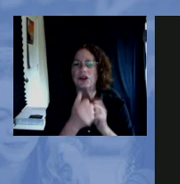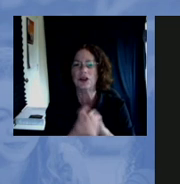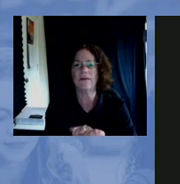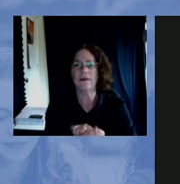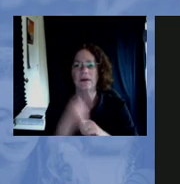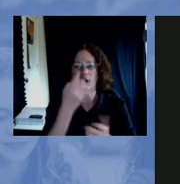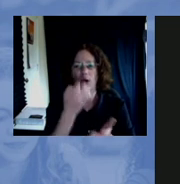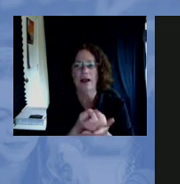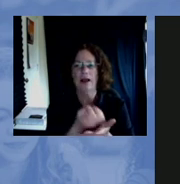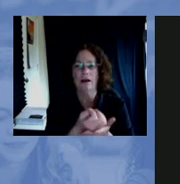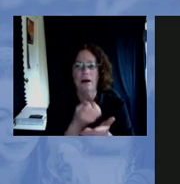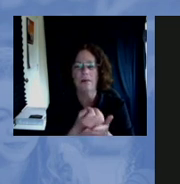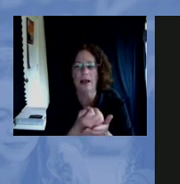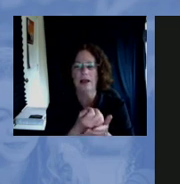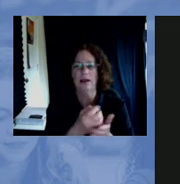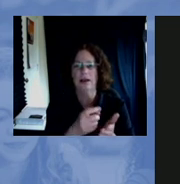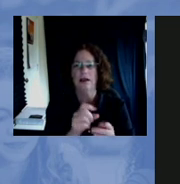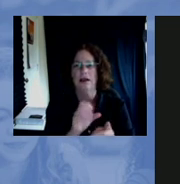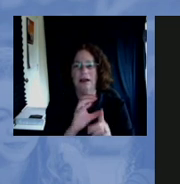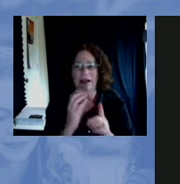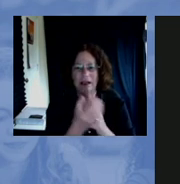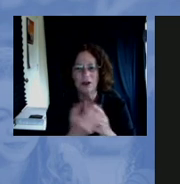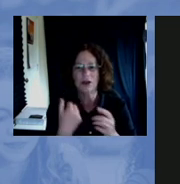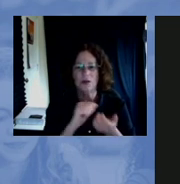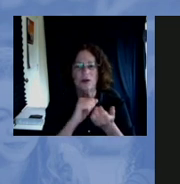CONDITIONS. SO WE'VE SURVIVED TWO SIGNIFICANT ECONOMIC